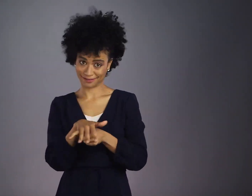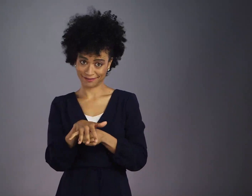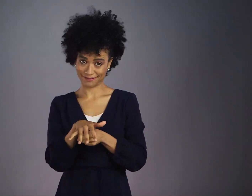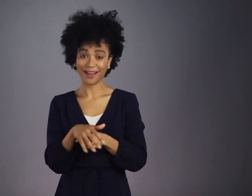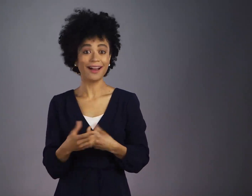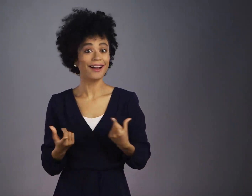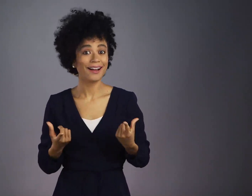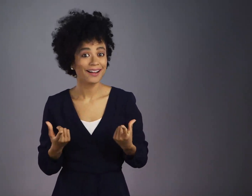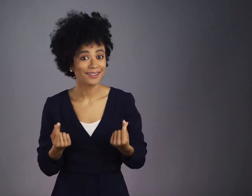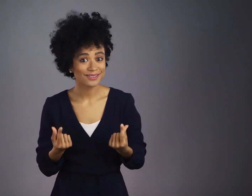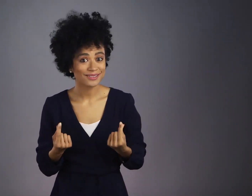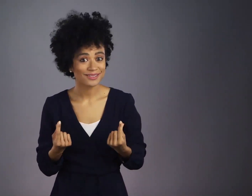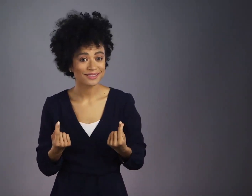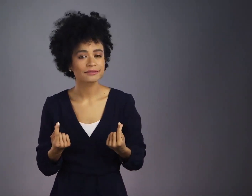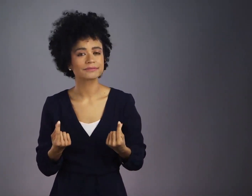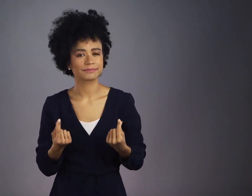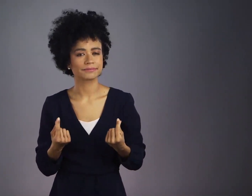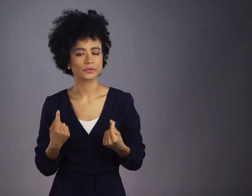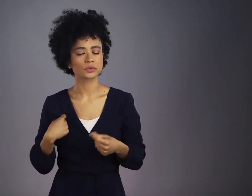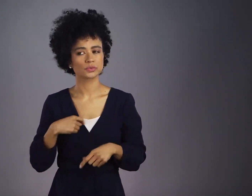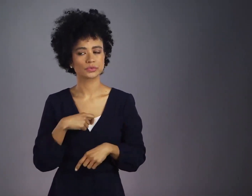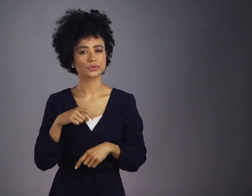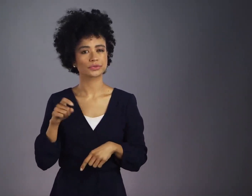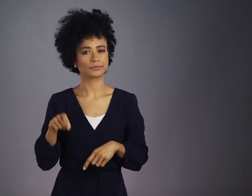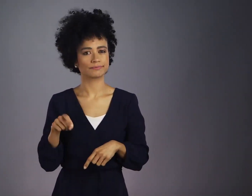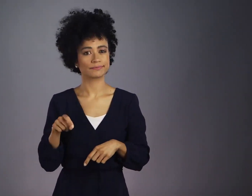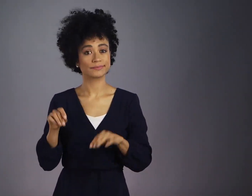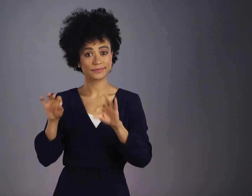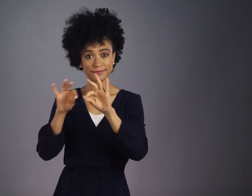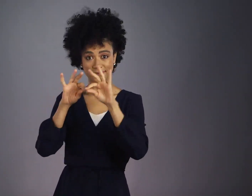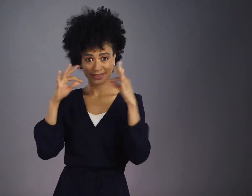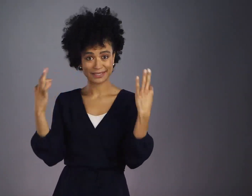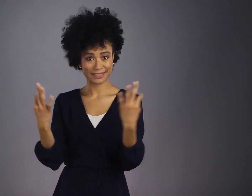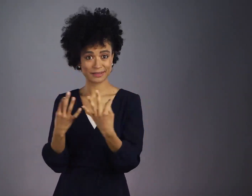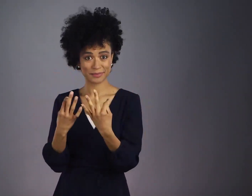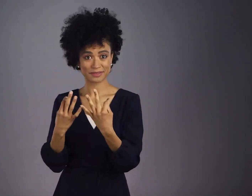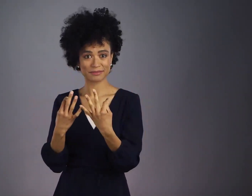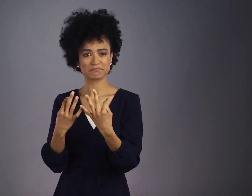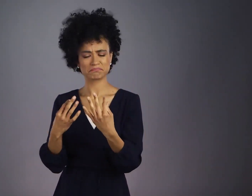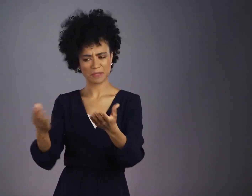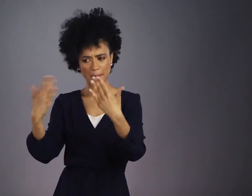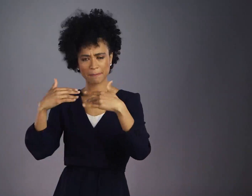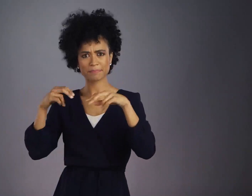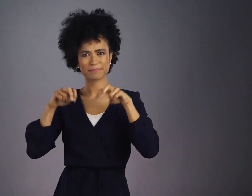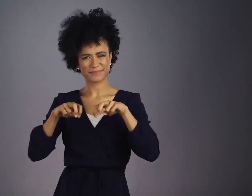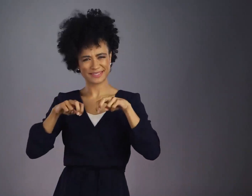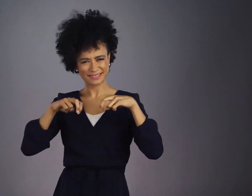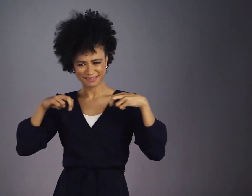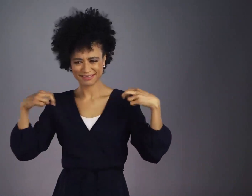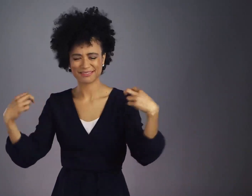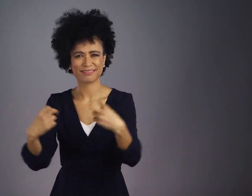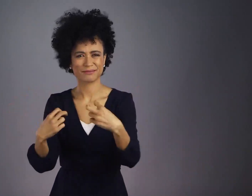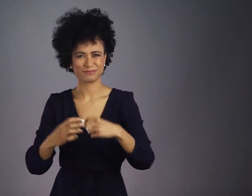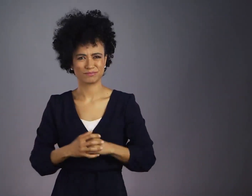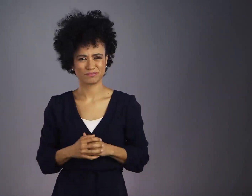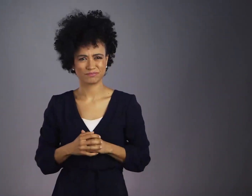we are sorry won’t ﬁll the bill at all. We ought to sit down with the family